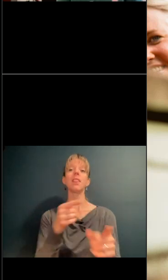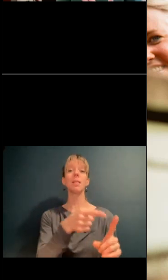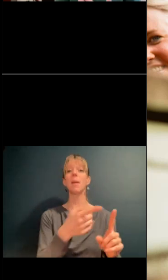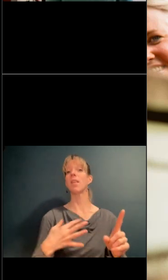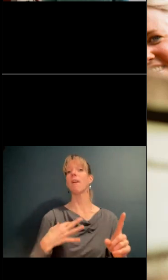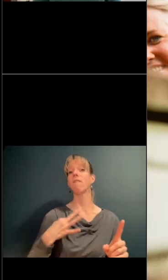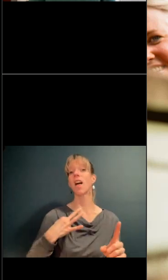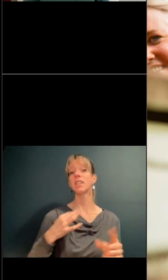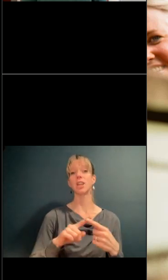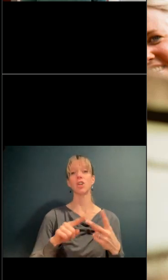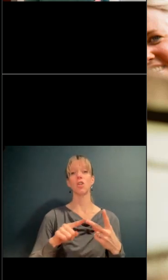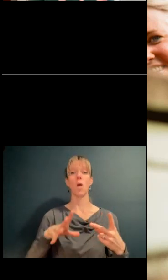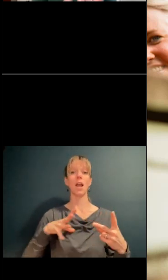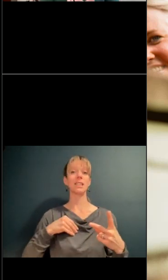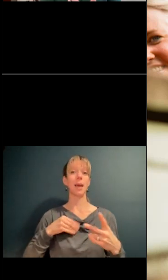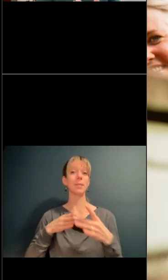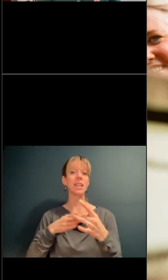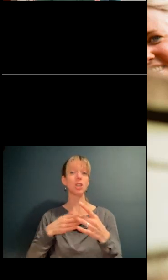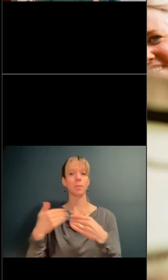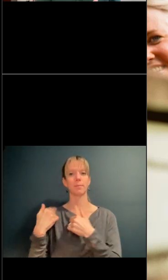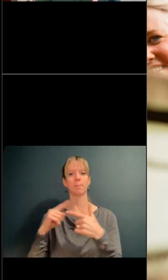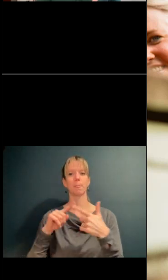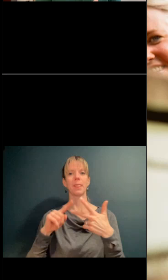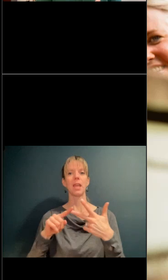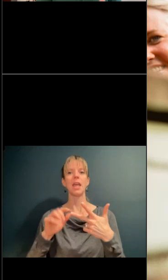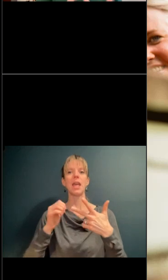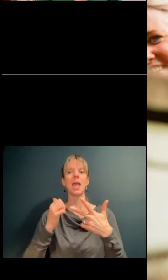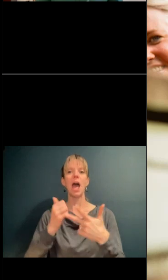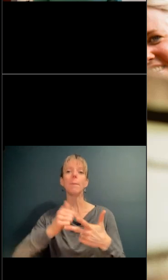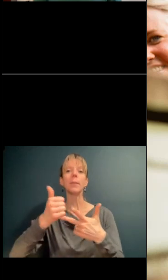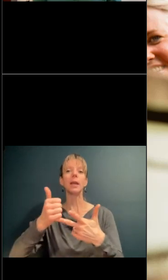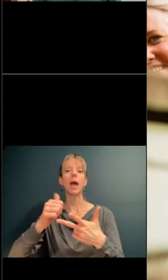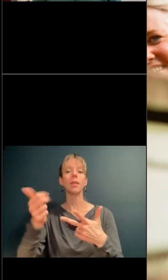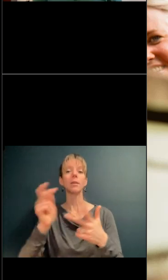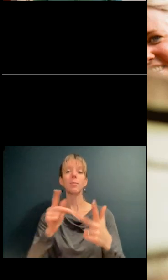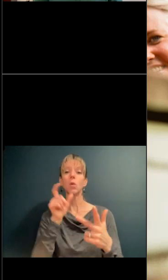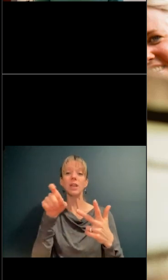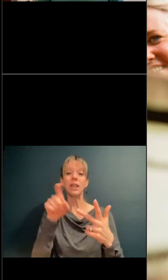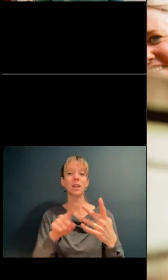leadership responsibilities, helping others in need, serving in your faith community.